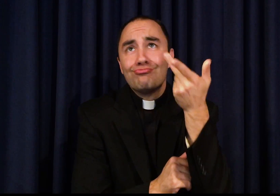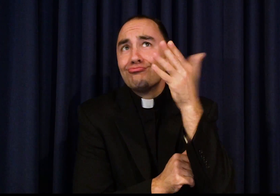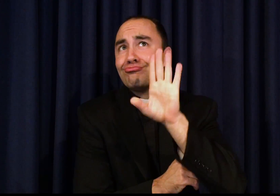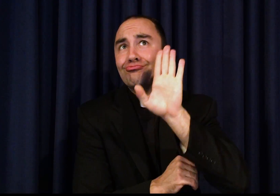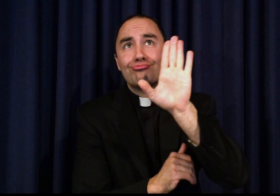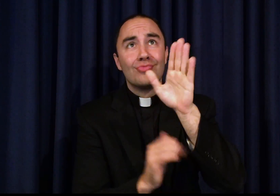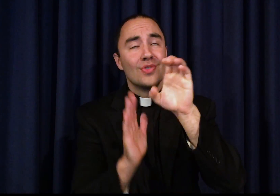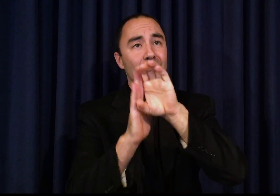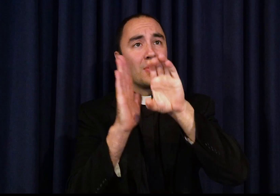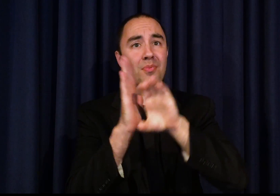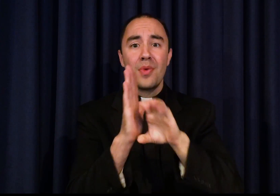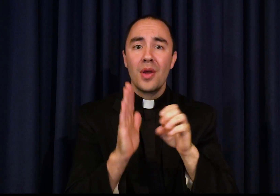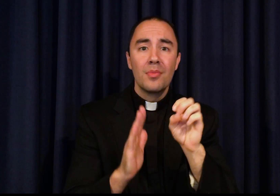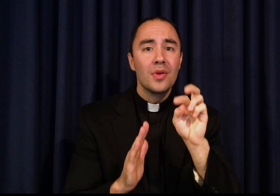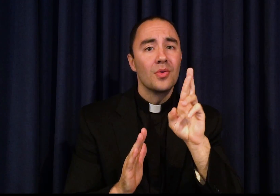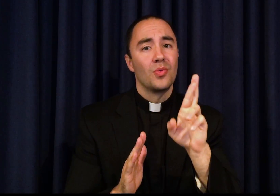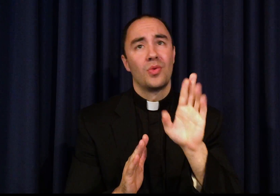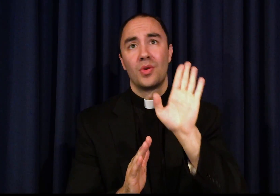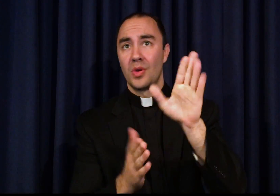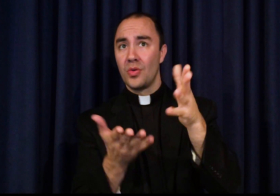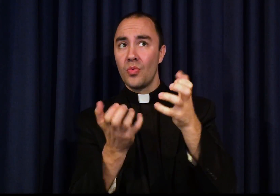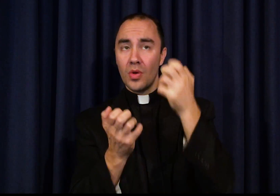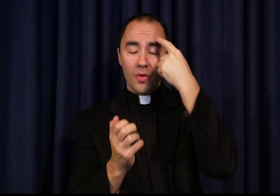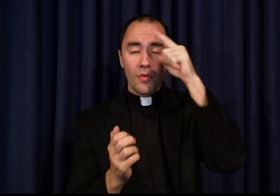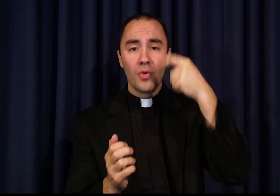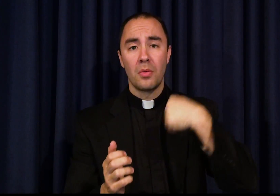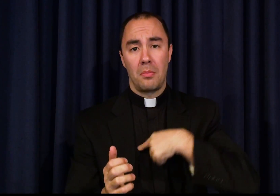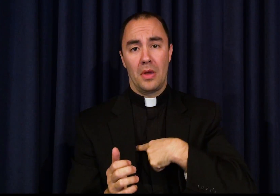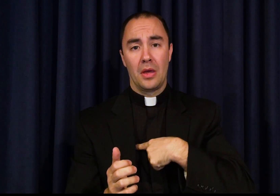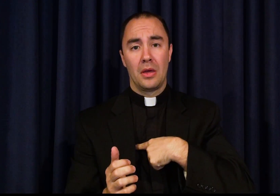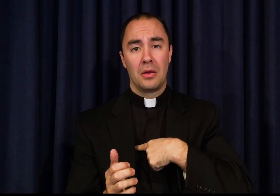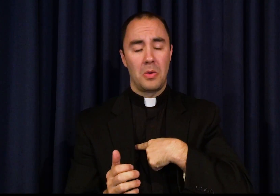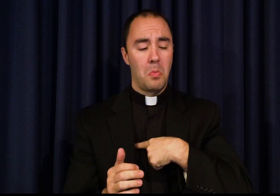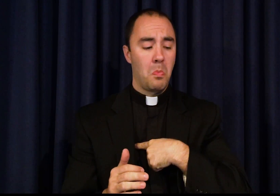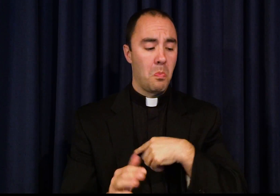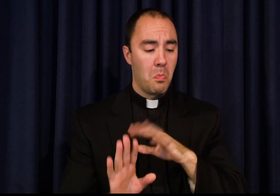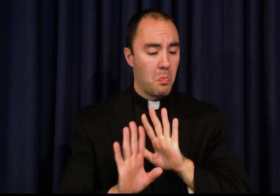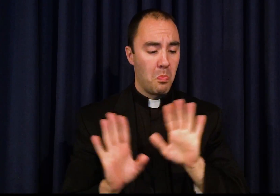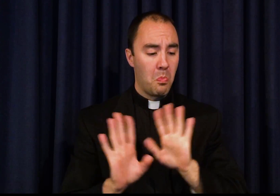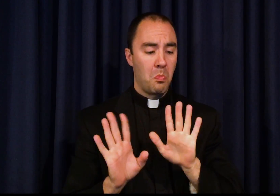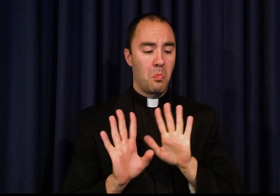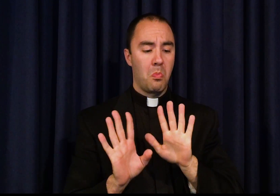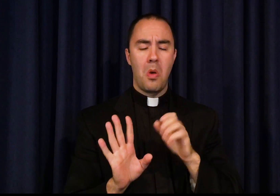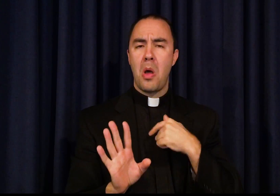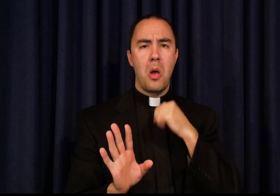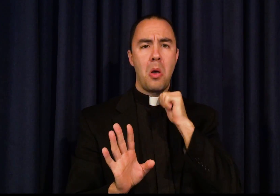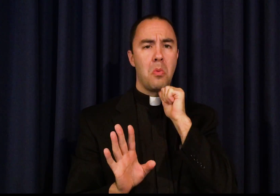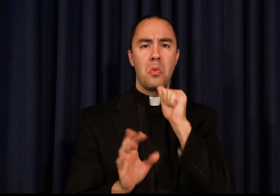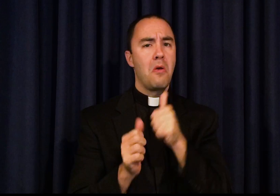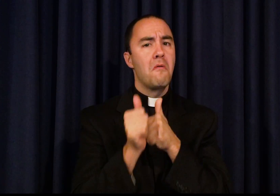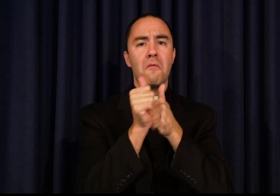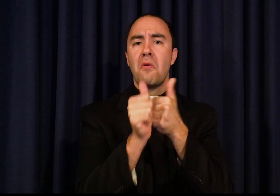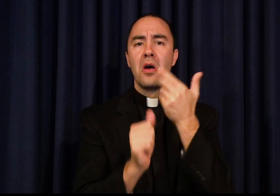I didn't grow up Catholic and I didn't understand for that reason God's commandments or the fact that he